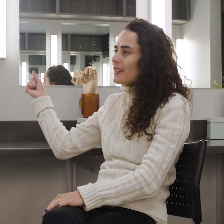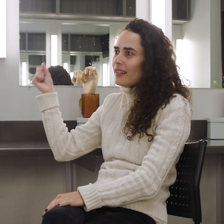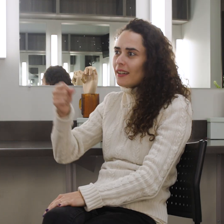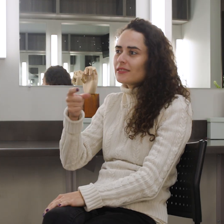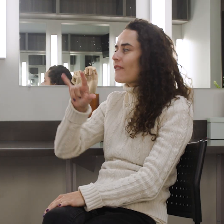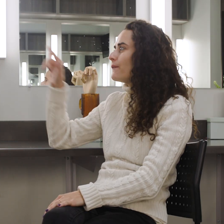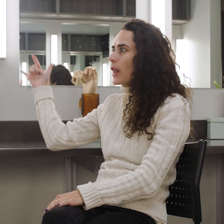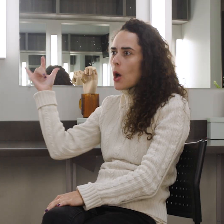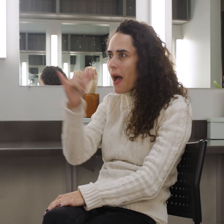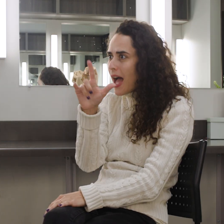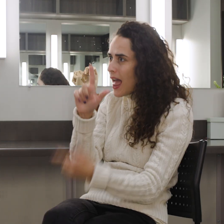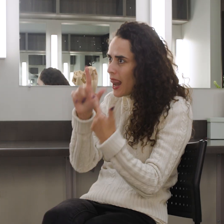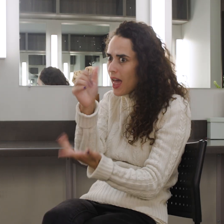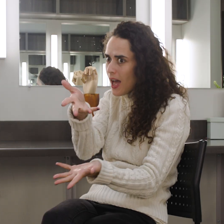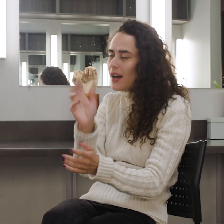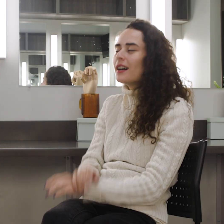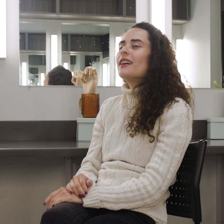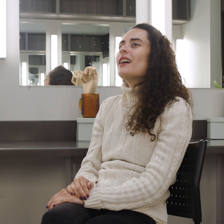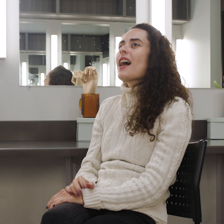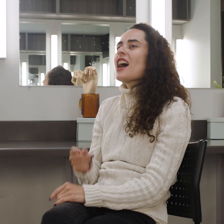So they flew him out to L.A.